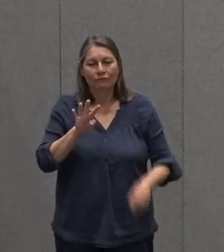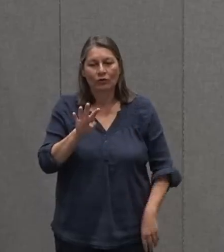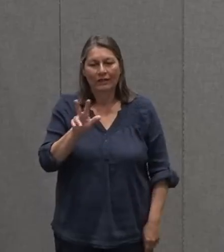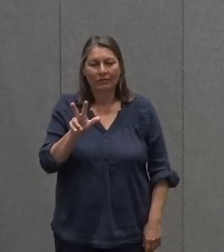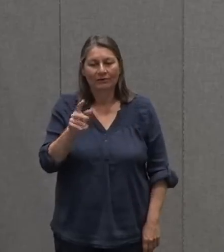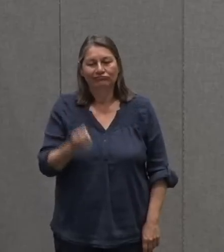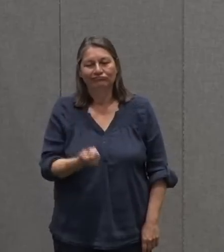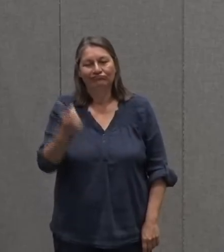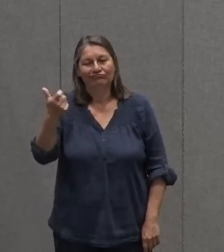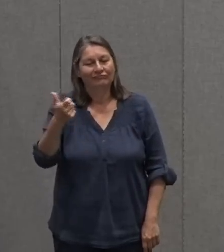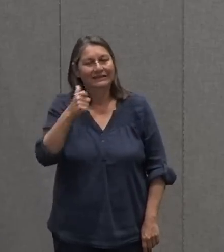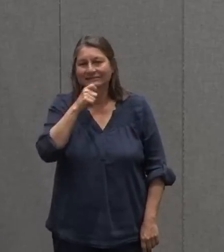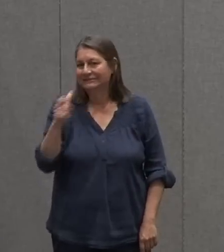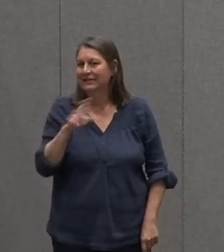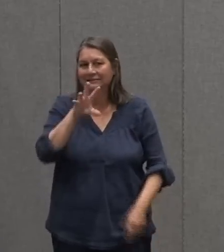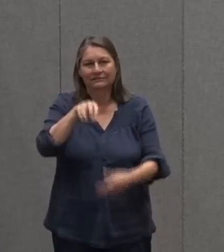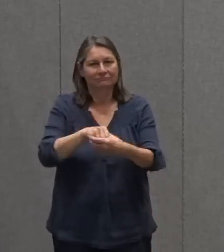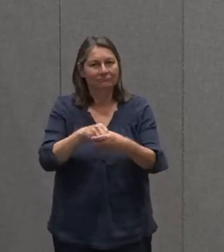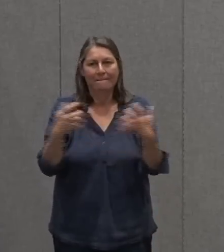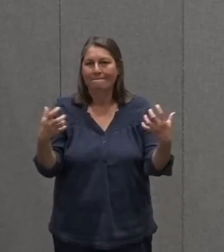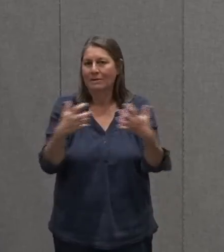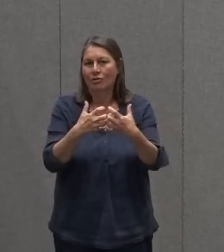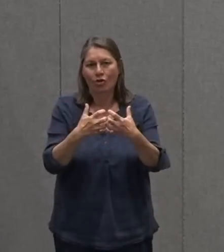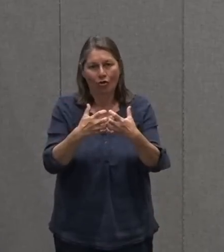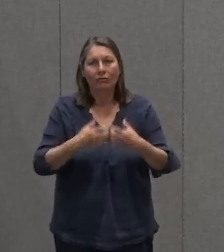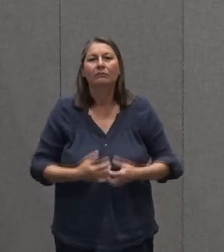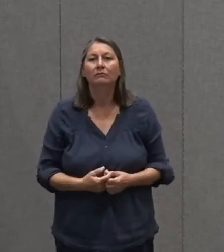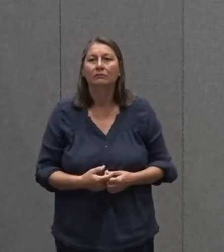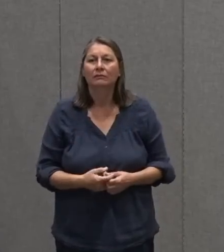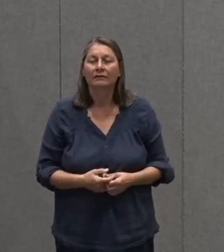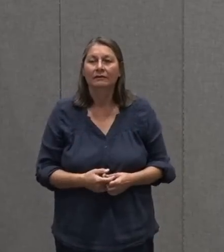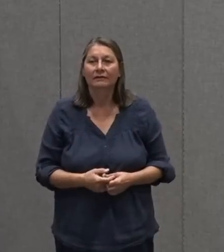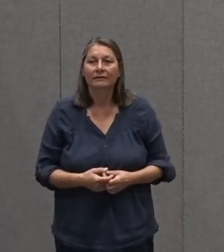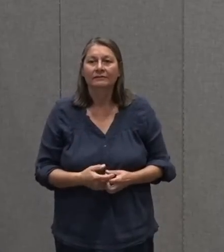Because 43 is with our vocab.